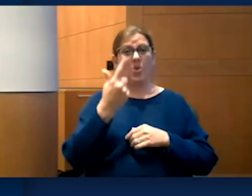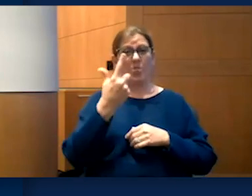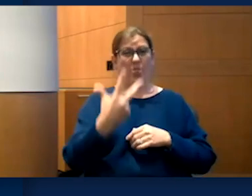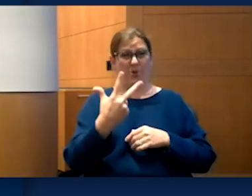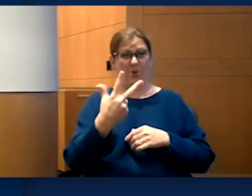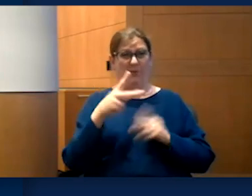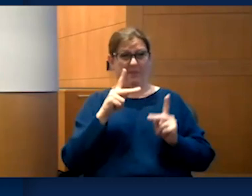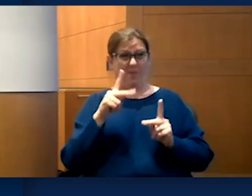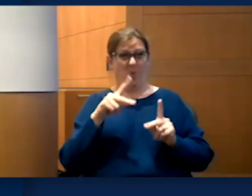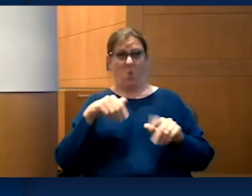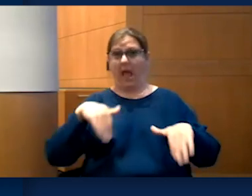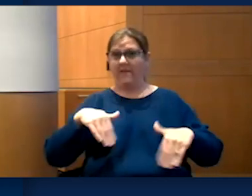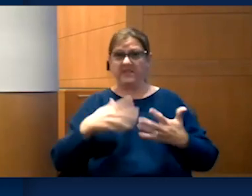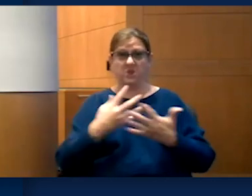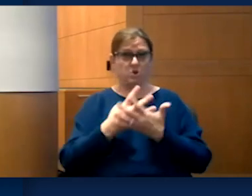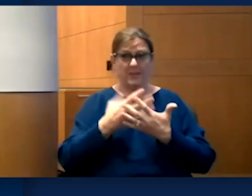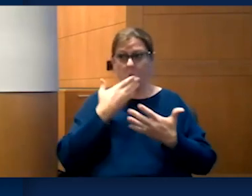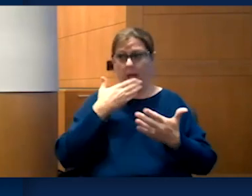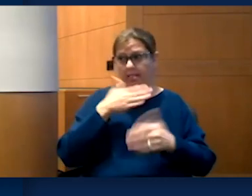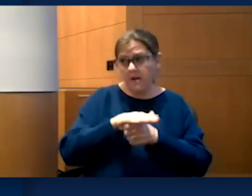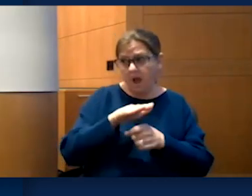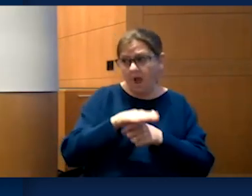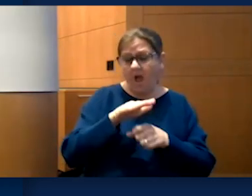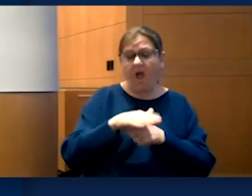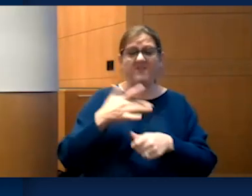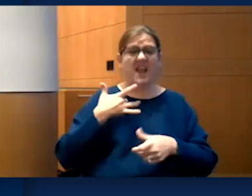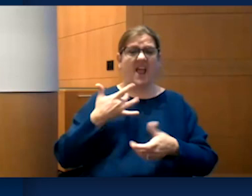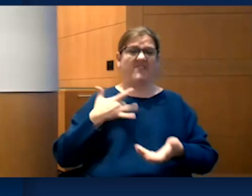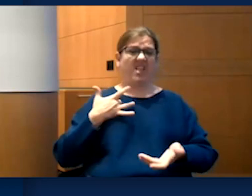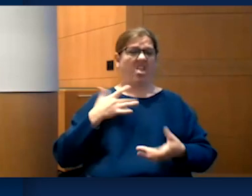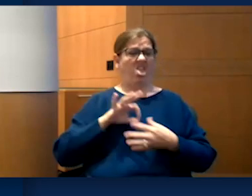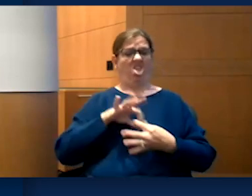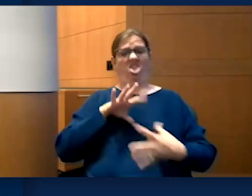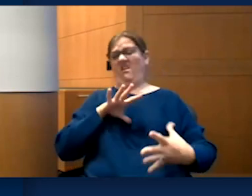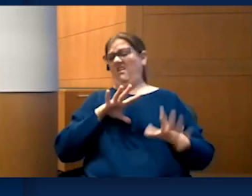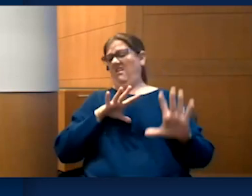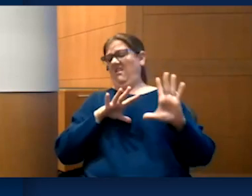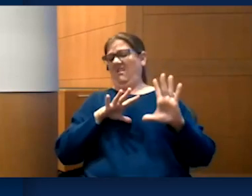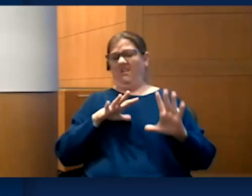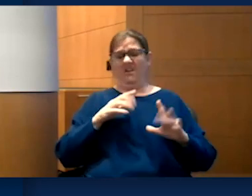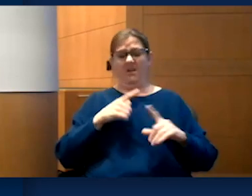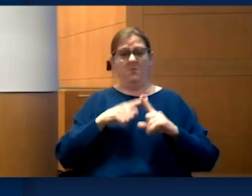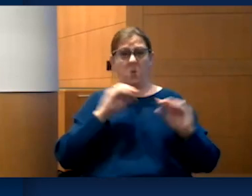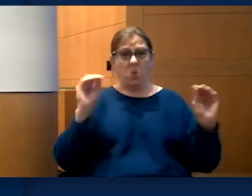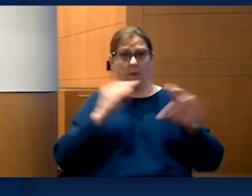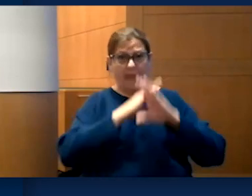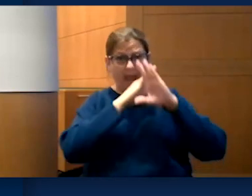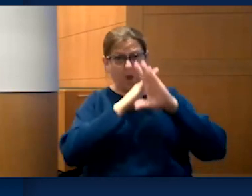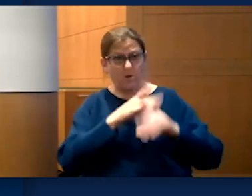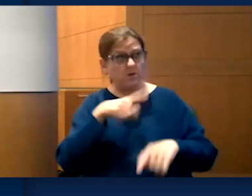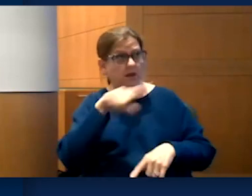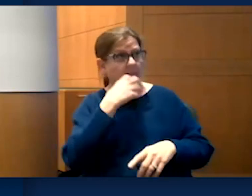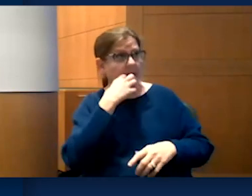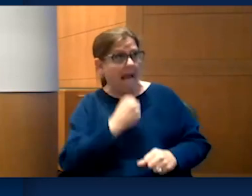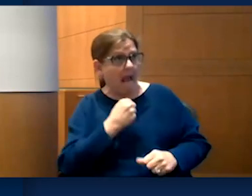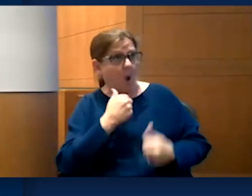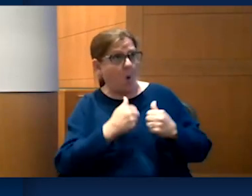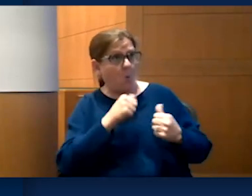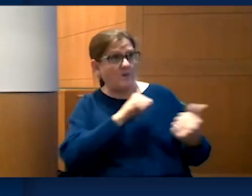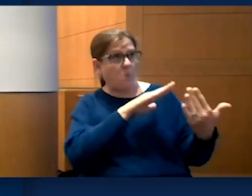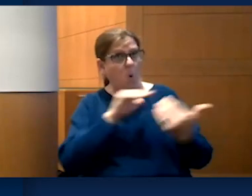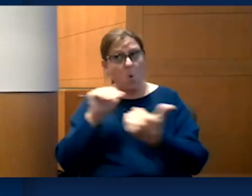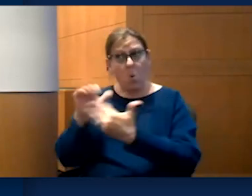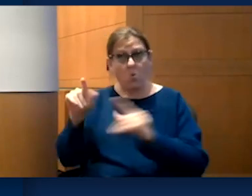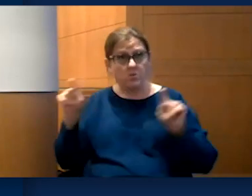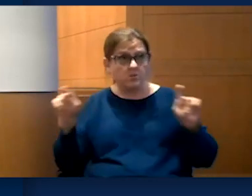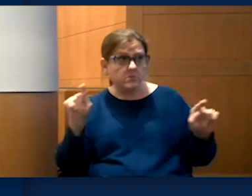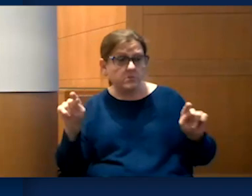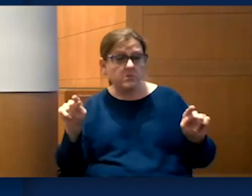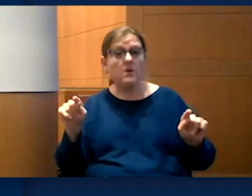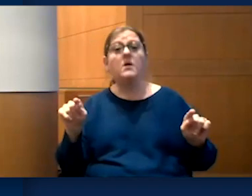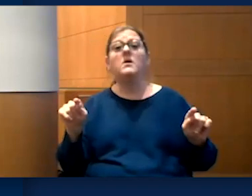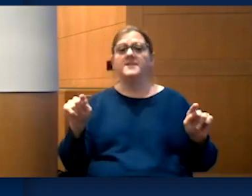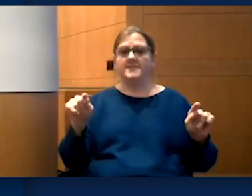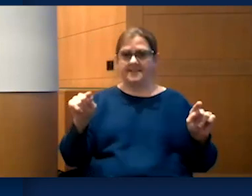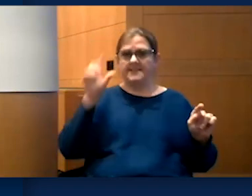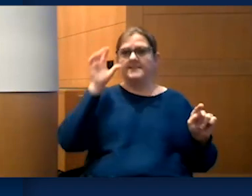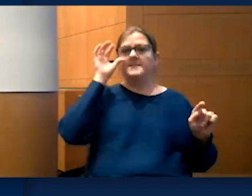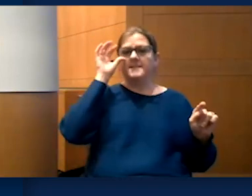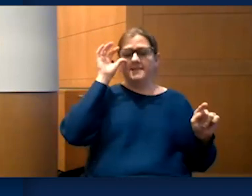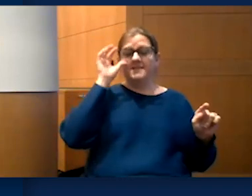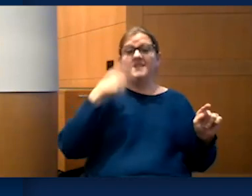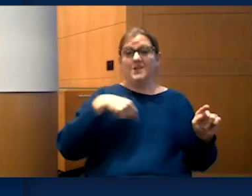Now you say, yeah, but a third of these women who were under screened and disenfranchised didn't have any barriers at all, so did they care about what technique was used? What we see here are the only ones that were different and what we see are again the blue columns are so much higher.